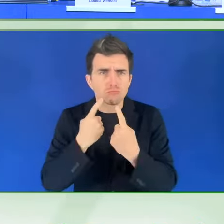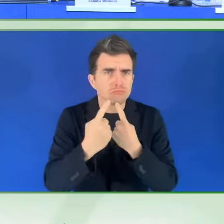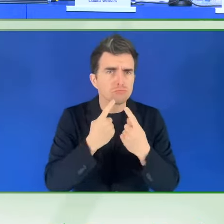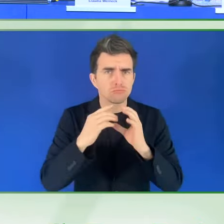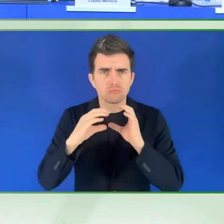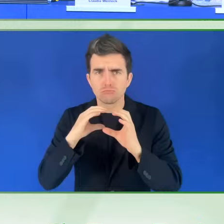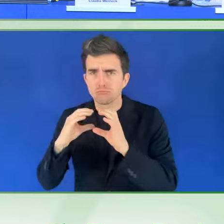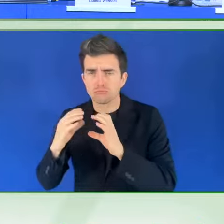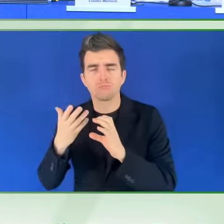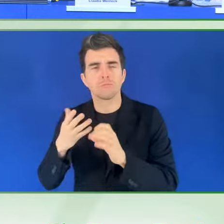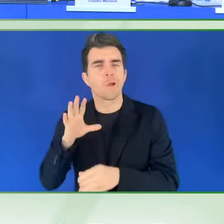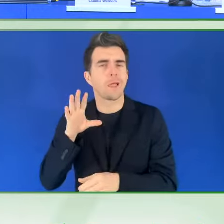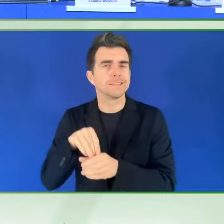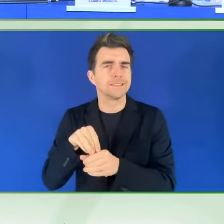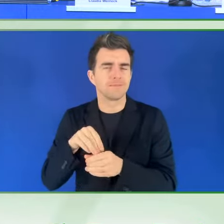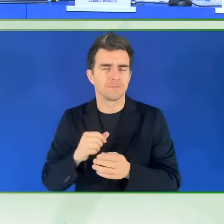The second is community building.